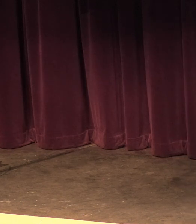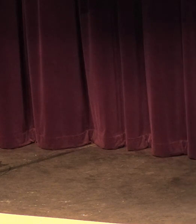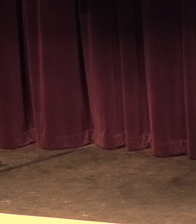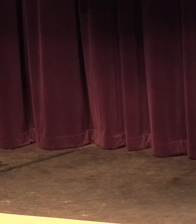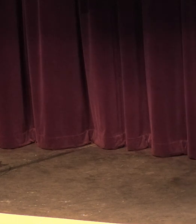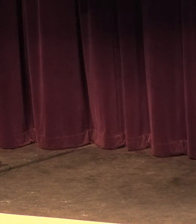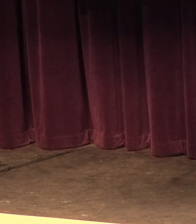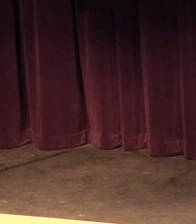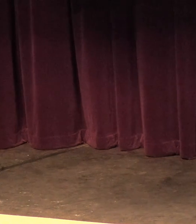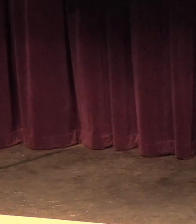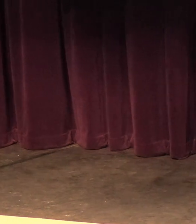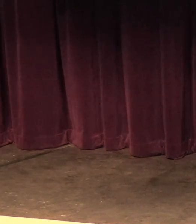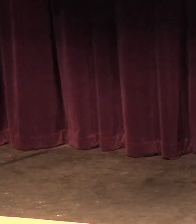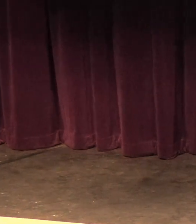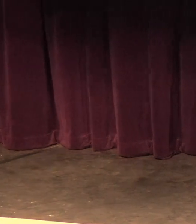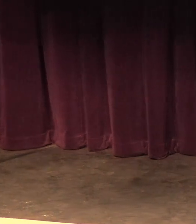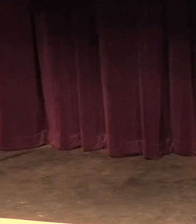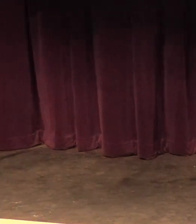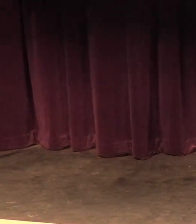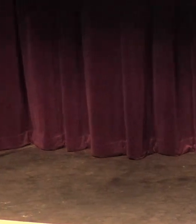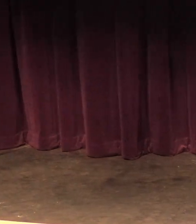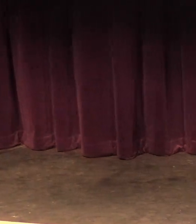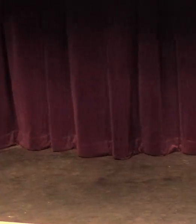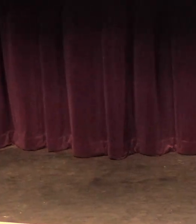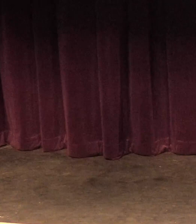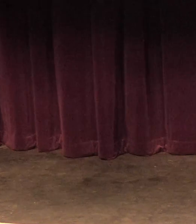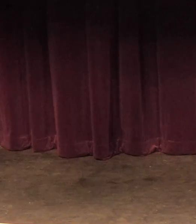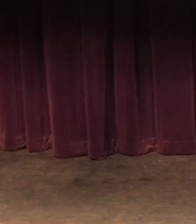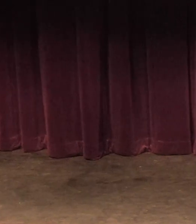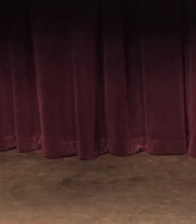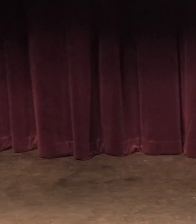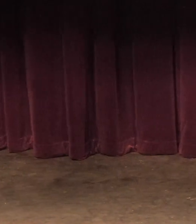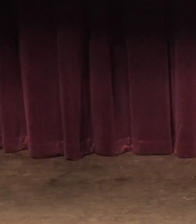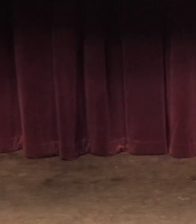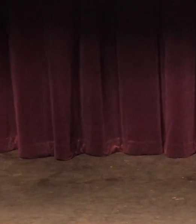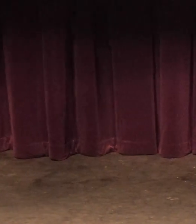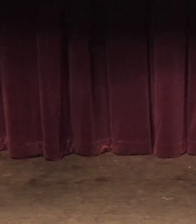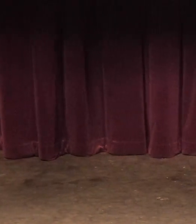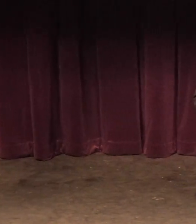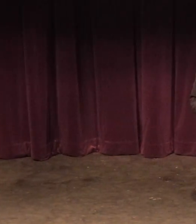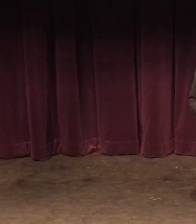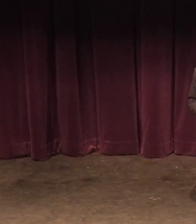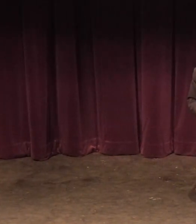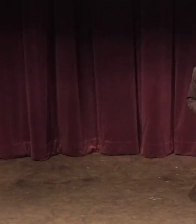that we are transparent. I cannot guarantee that you would like everything that we do but you can certainly be assured